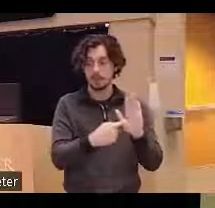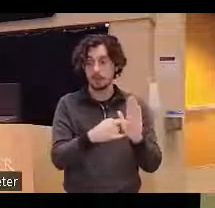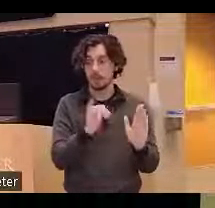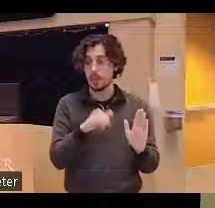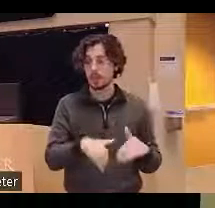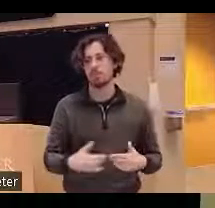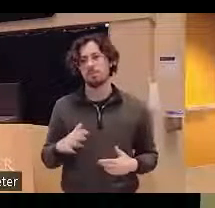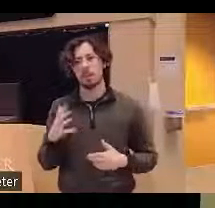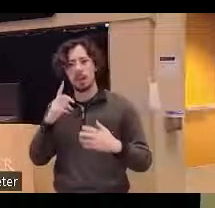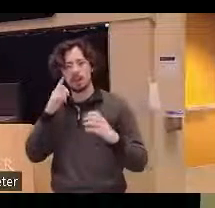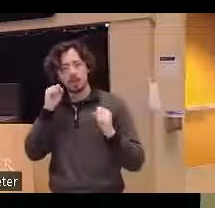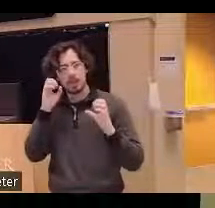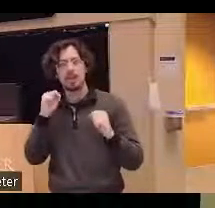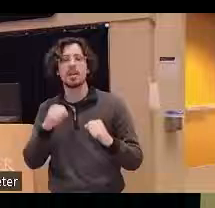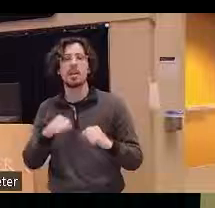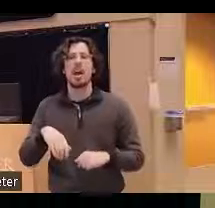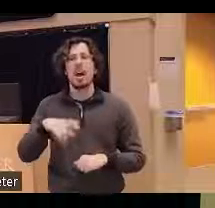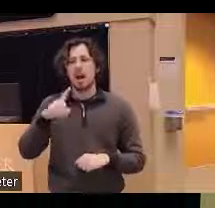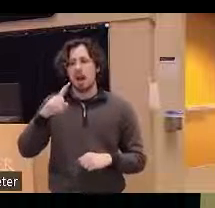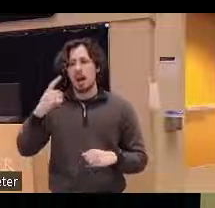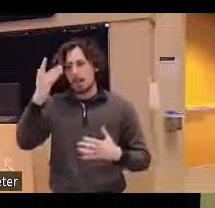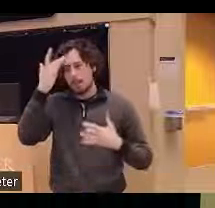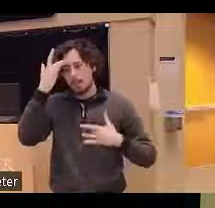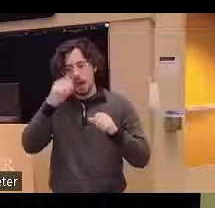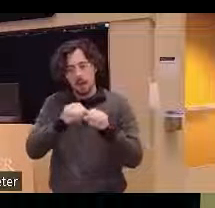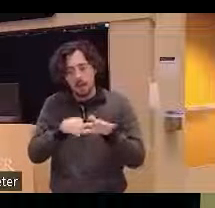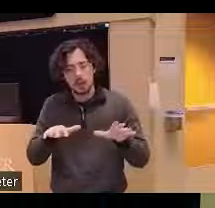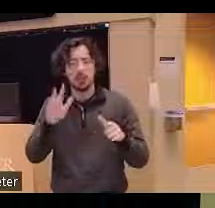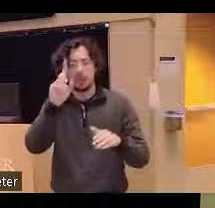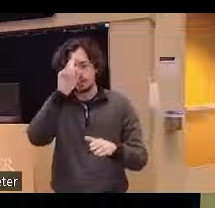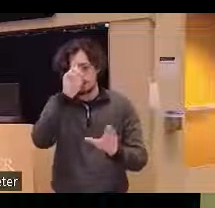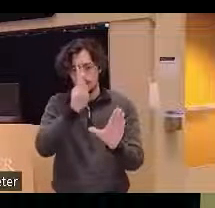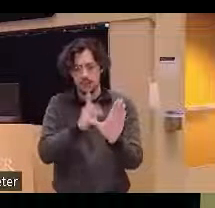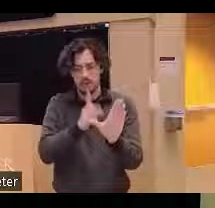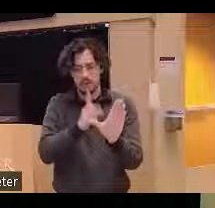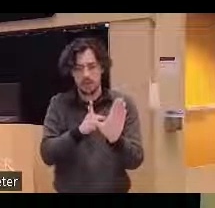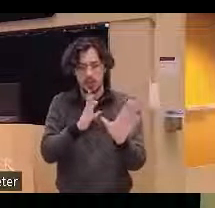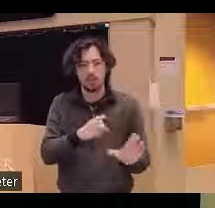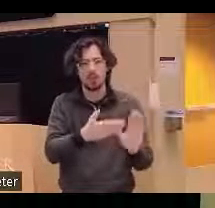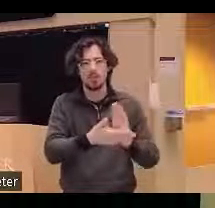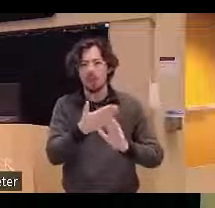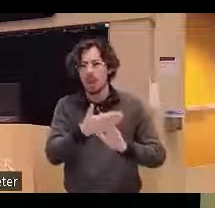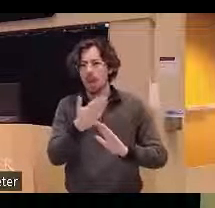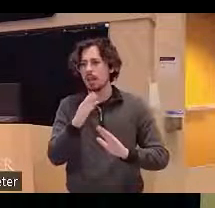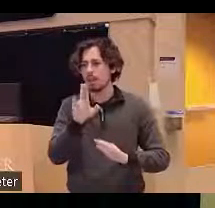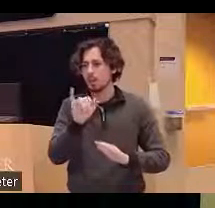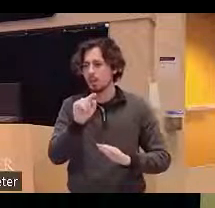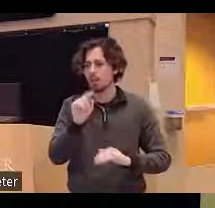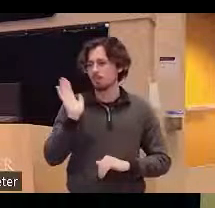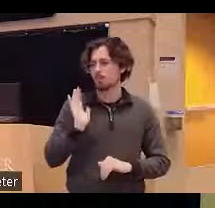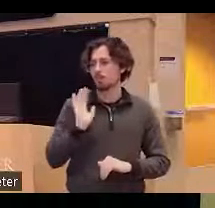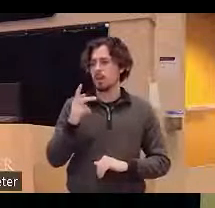psychiatrist in the 1930s who ran a unit he got Pilgrim State um but he was doing the autopsies